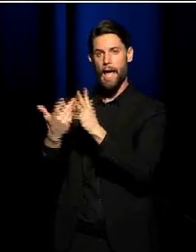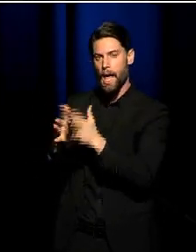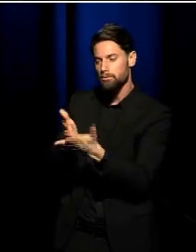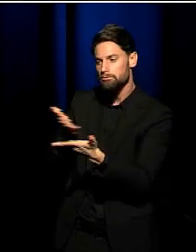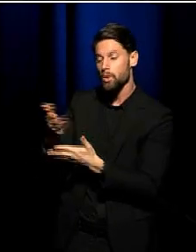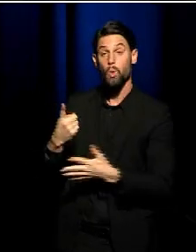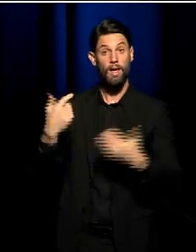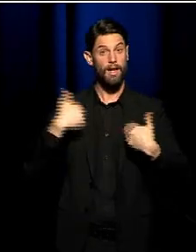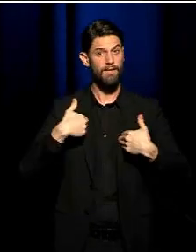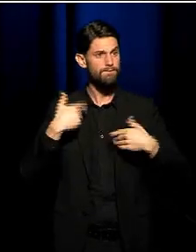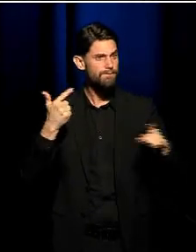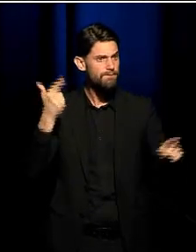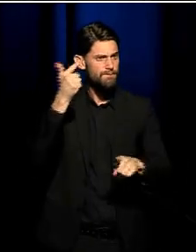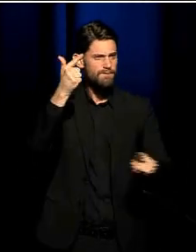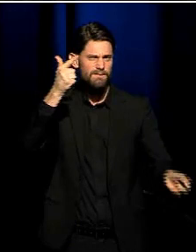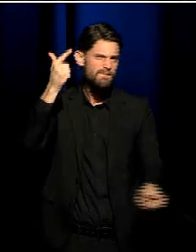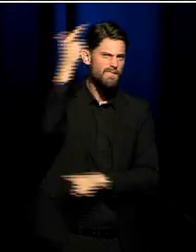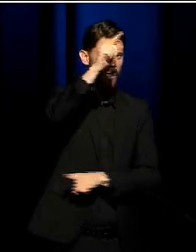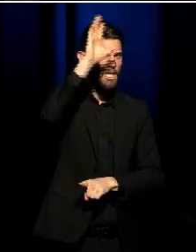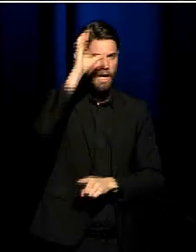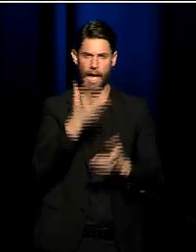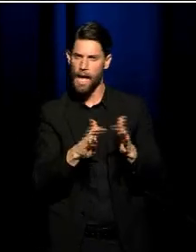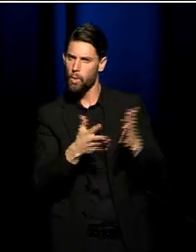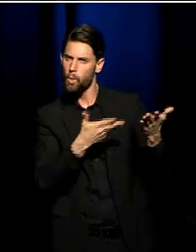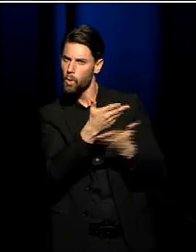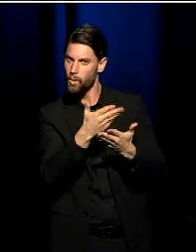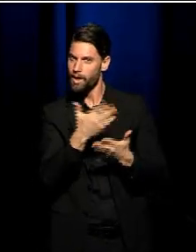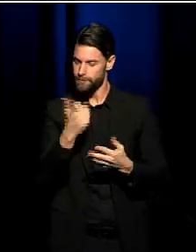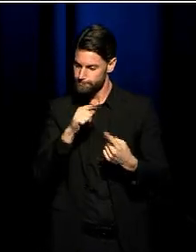remote communities and other groups. The Commission is also committed to engaging